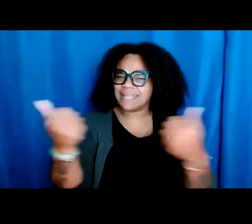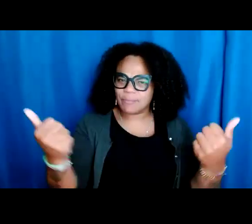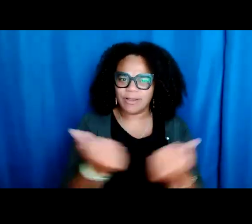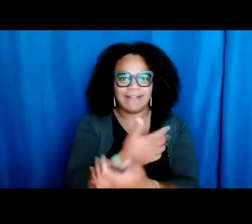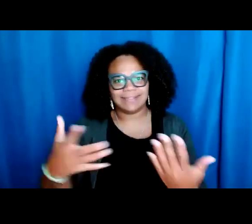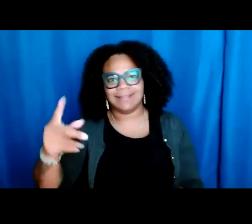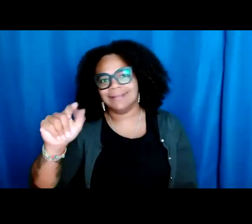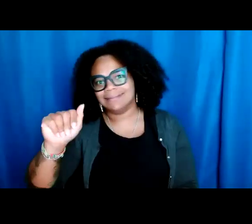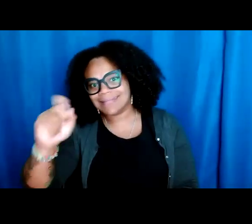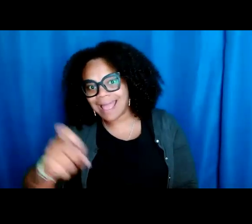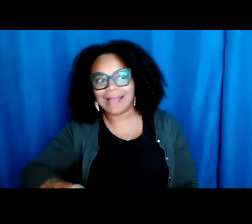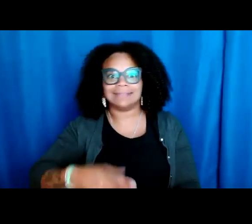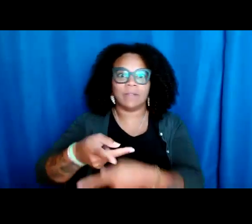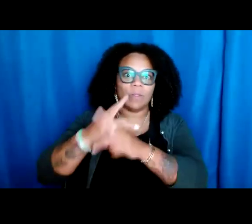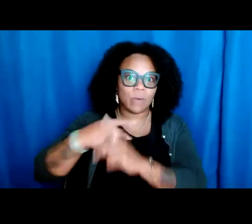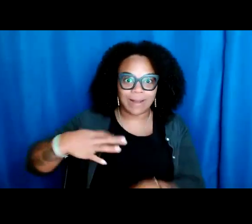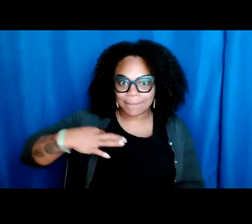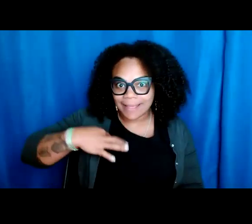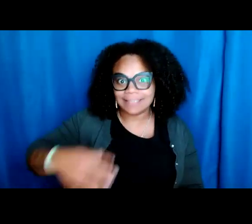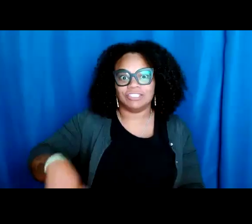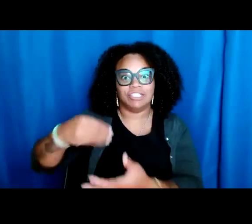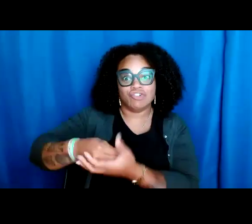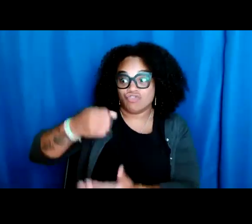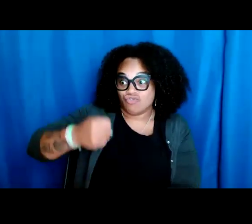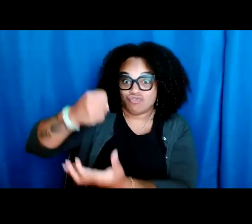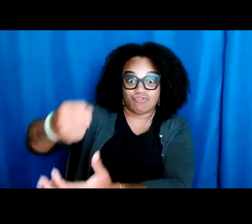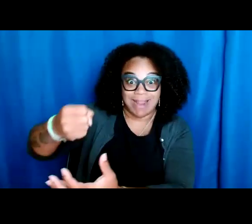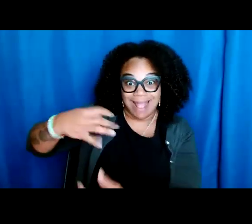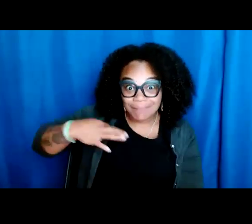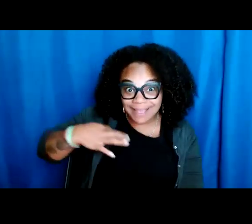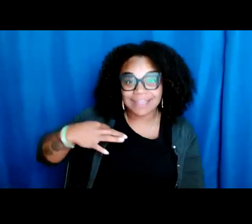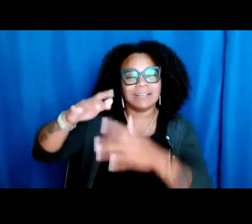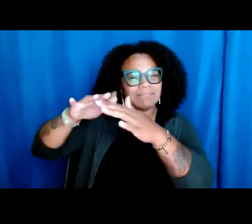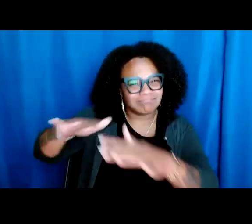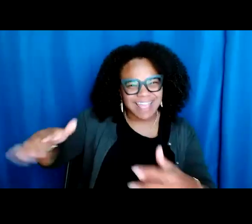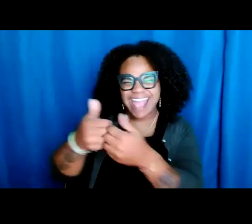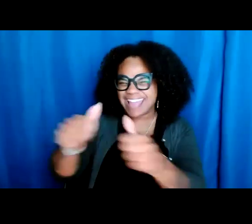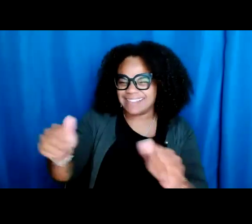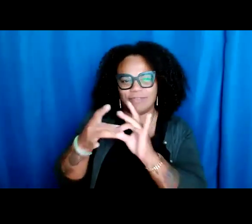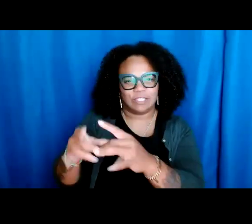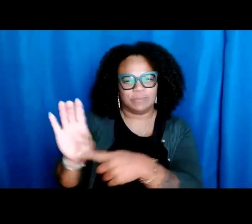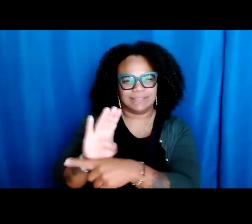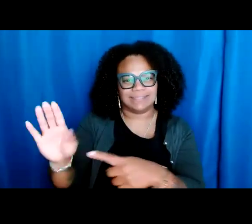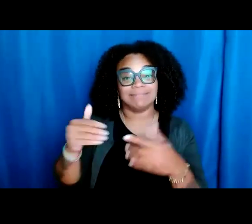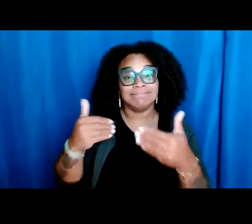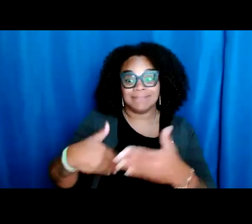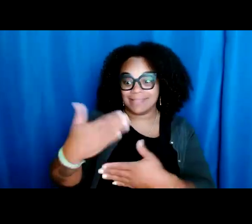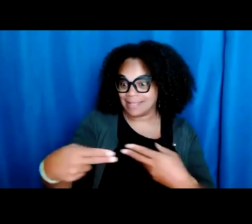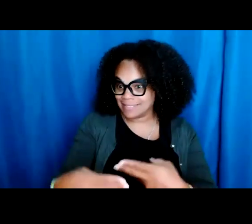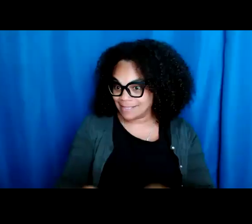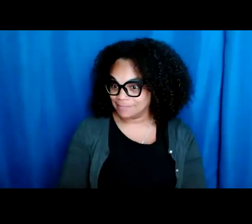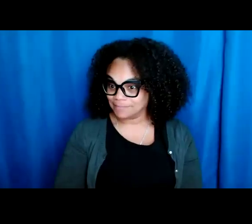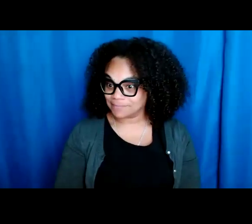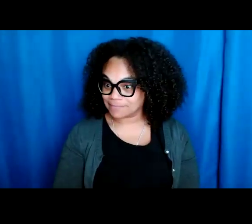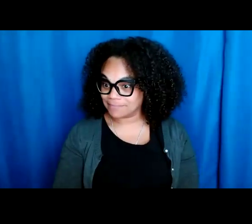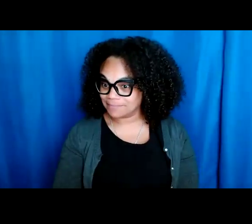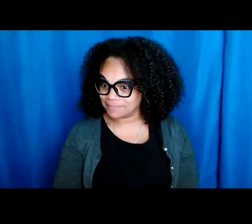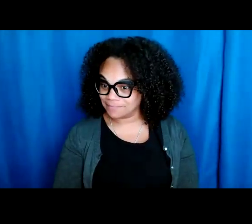to Grant Applications, or whatever business you are trying to carry out. Next slide.